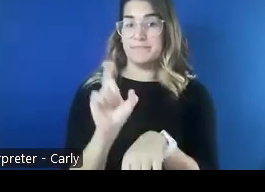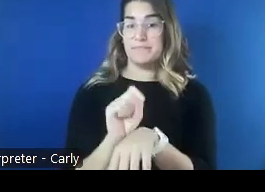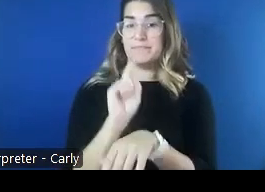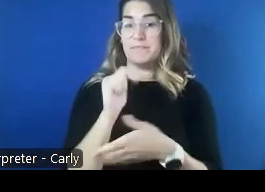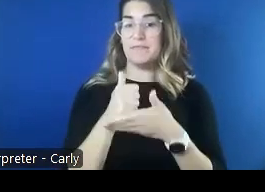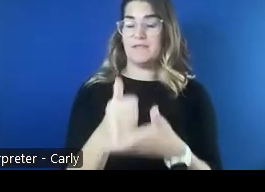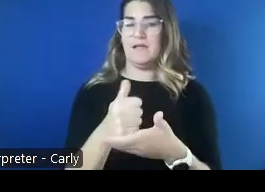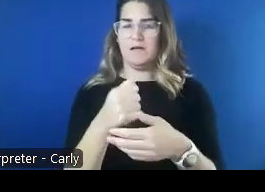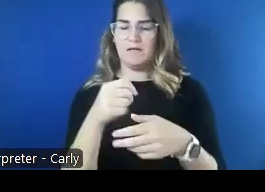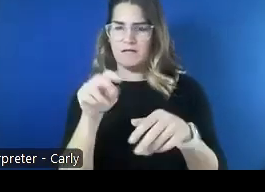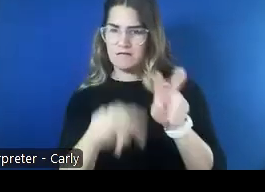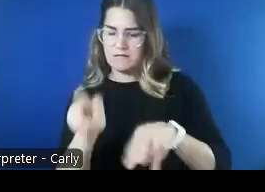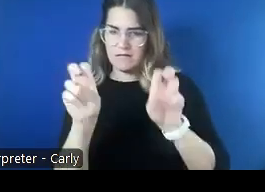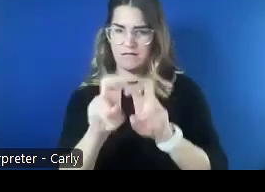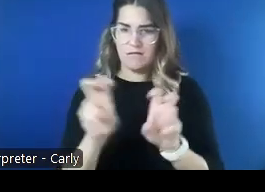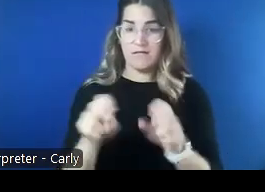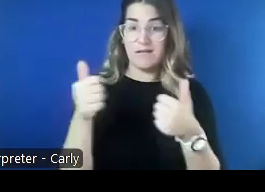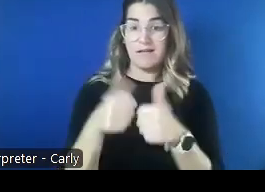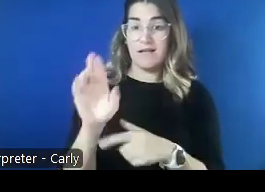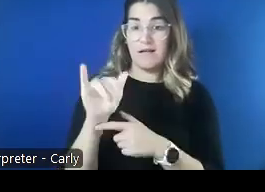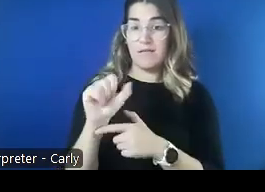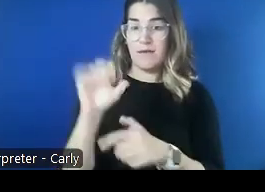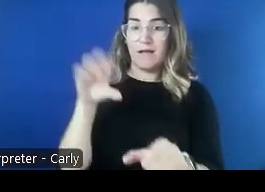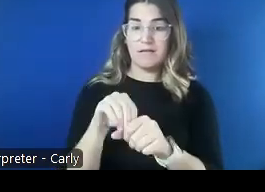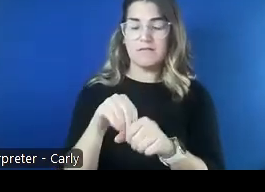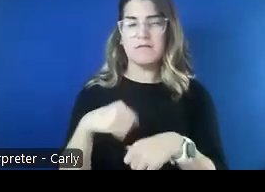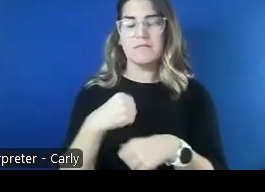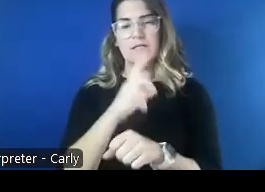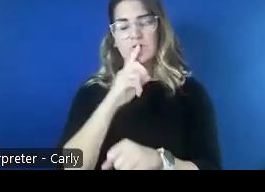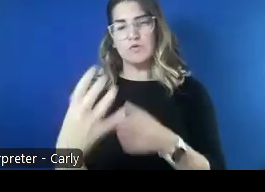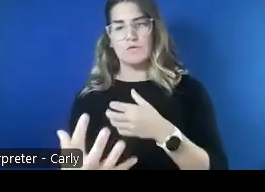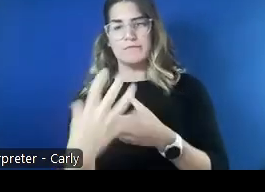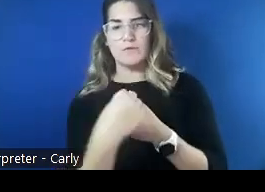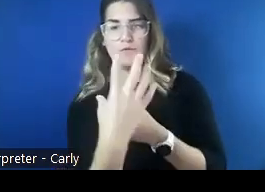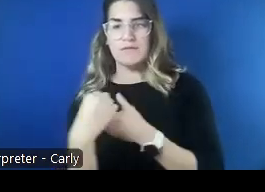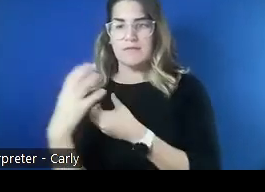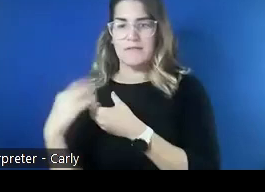biases in the systems and creating inclusive policies and practices to help reduce these